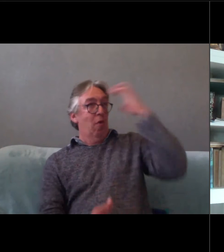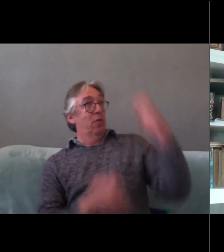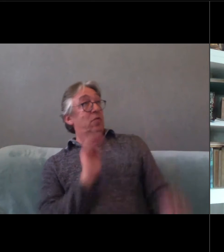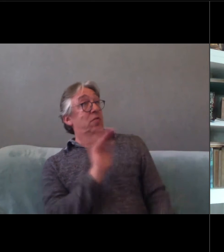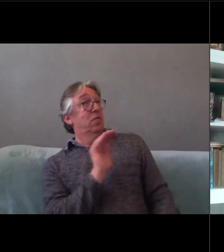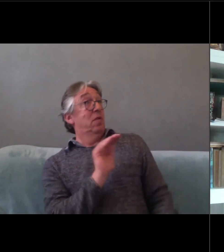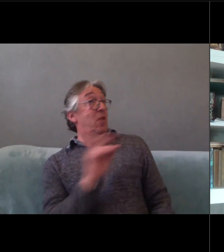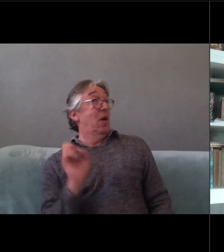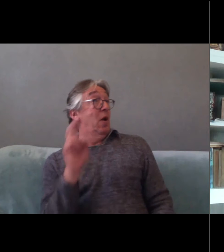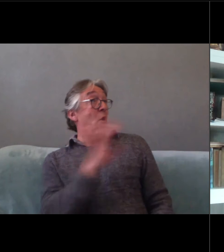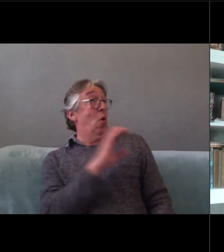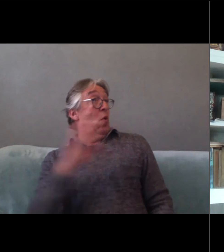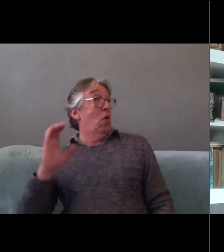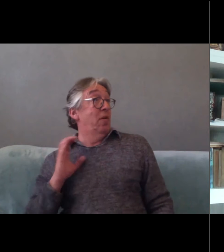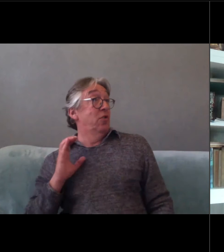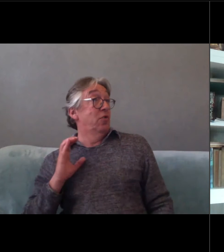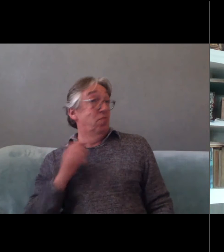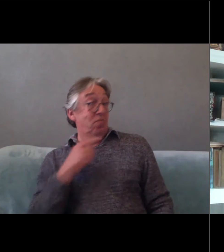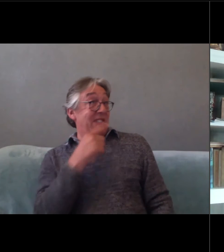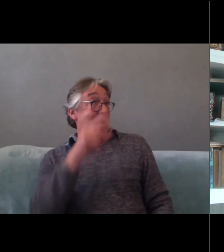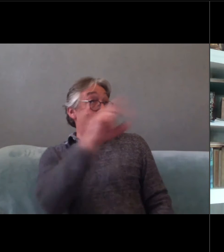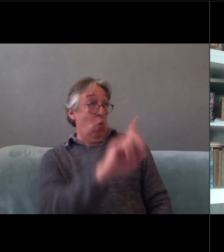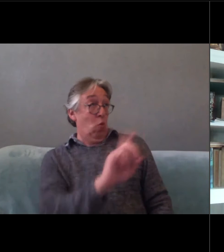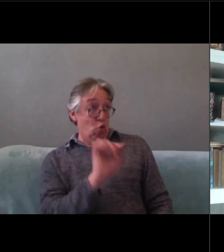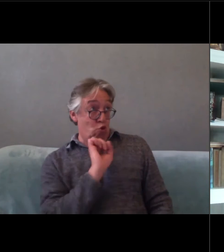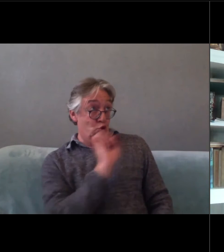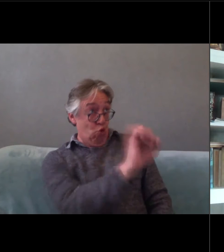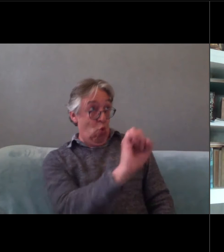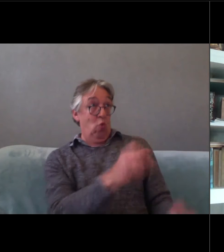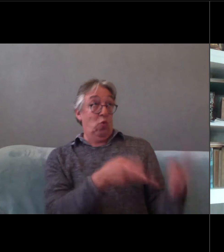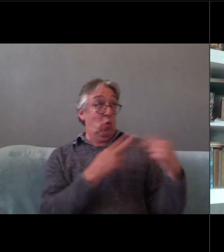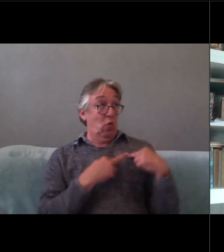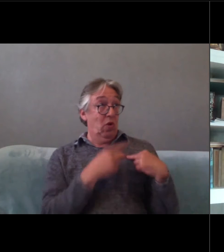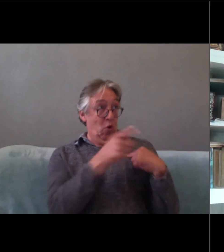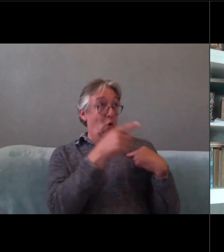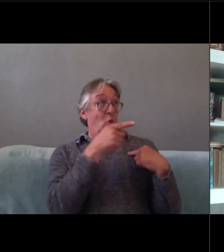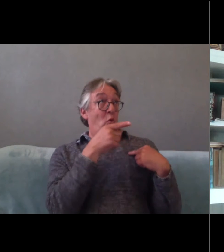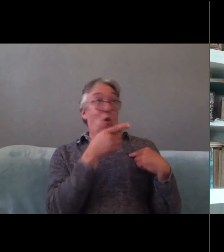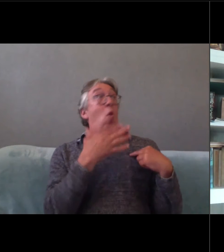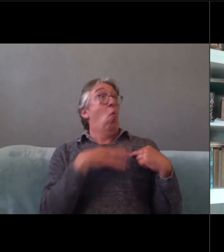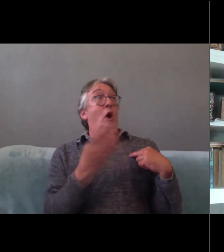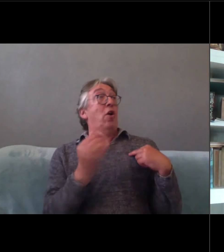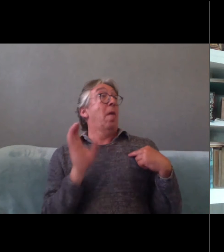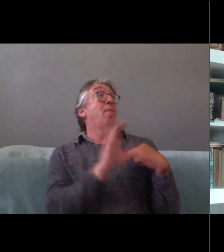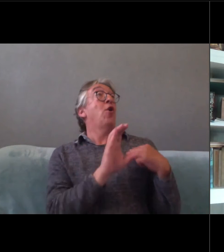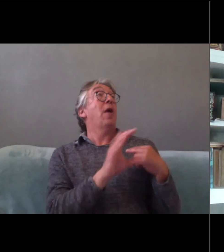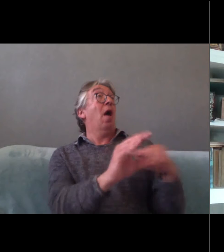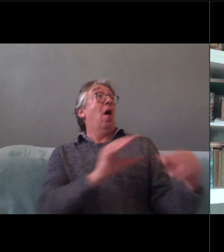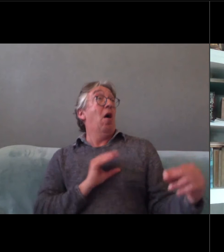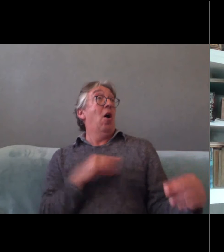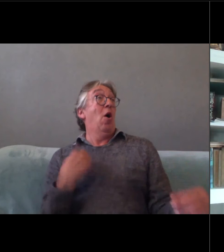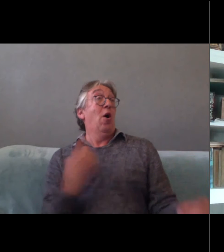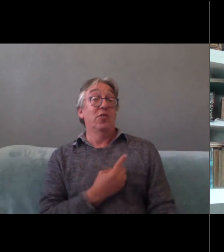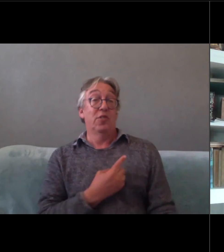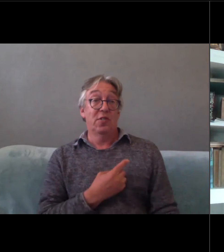who says you can't do that, it's you who don't want to change something.